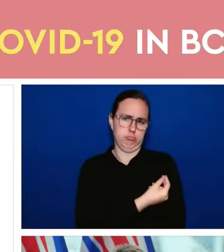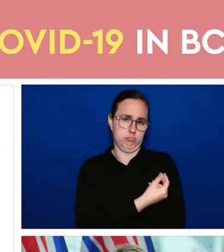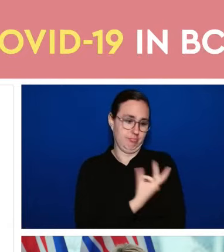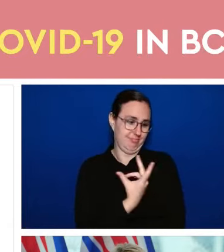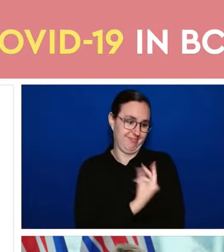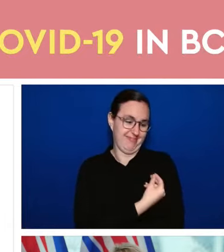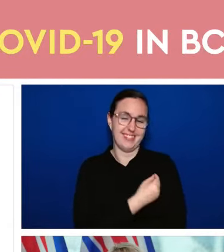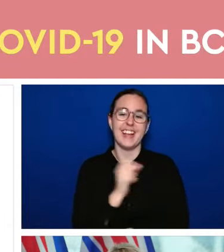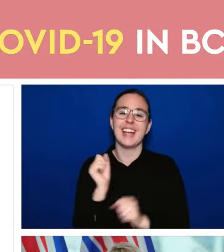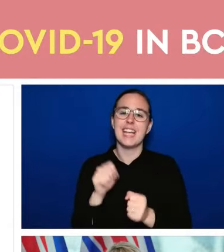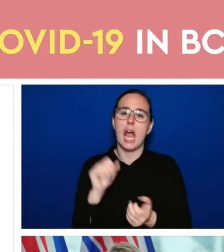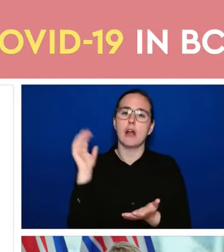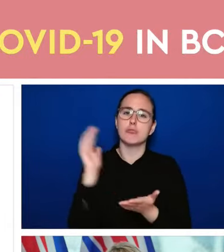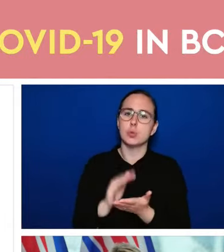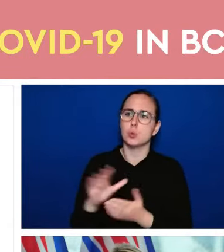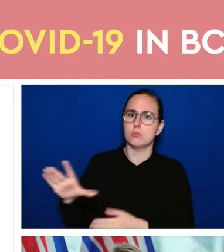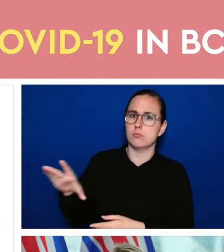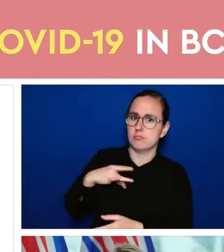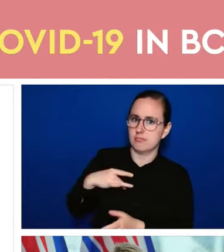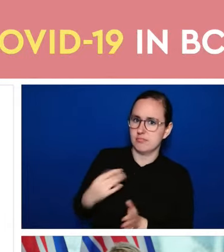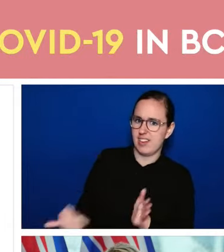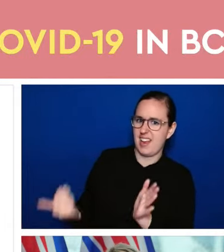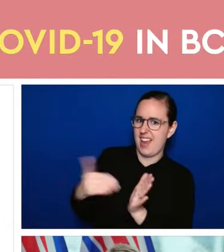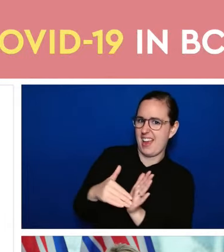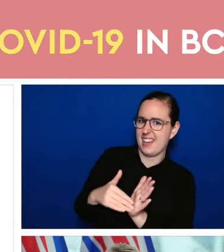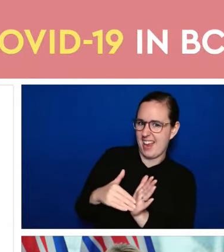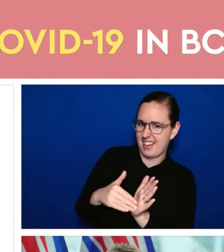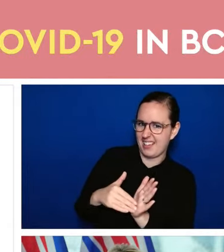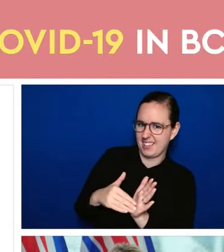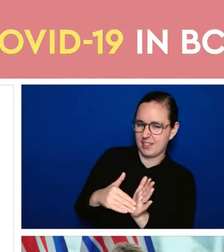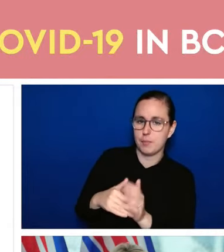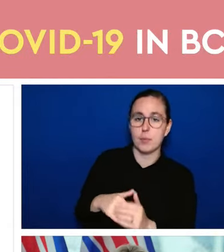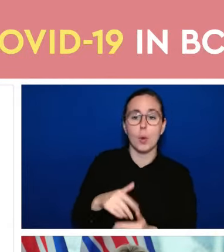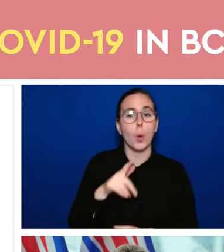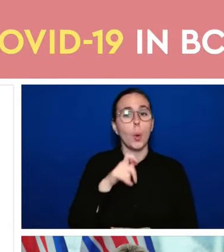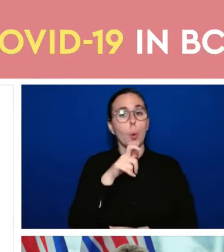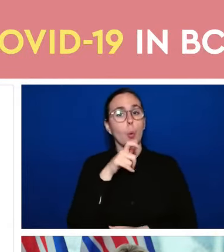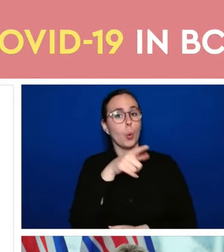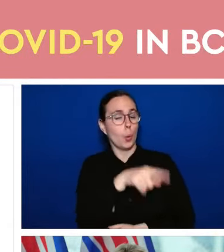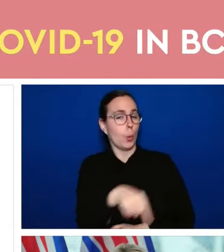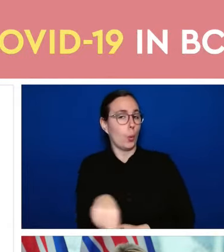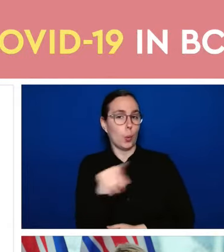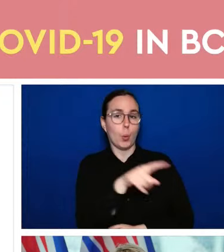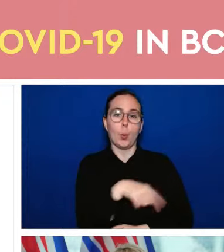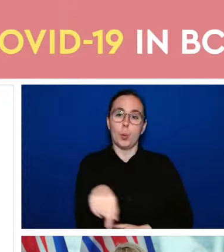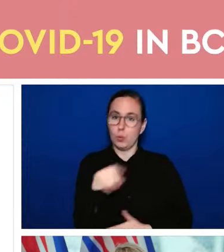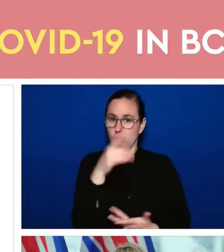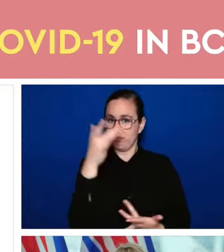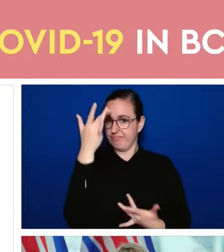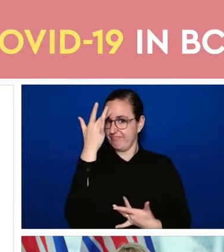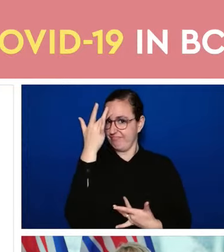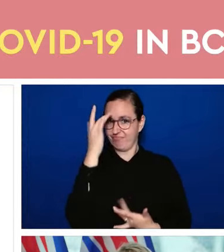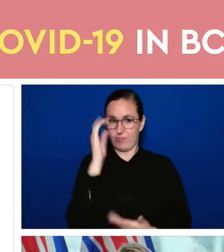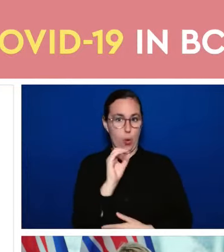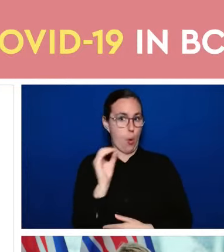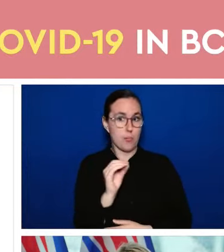particularly that about one in each people who are not vaccinated who infected with almost crime. Don't develop